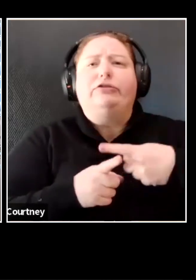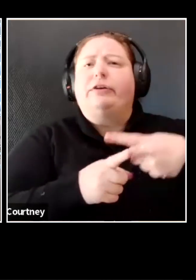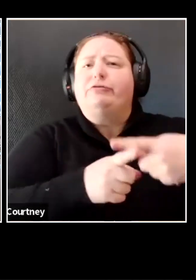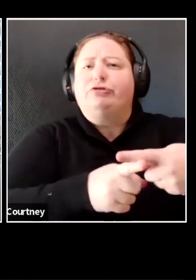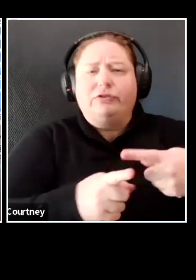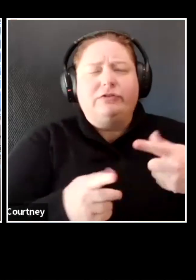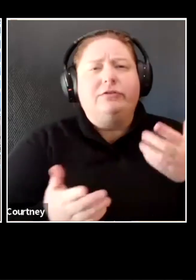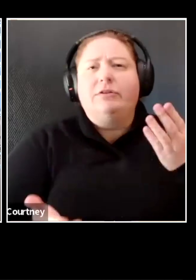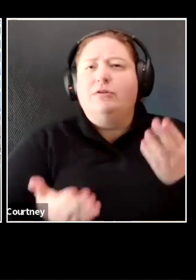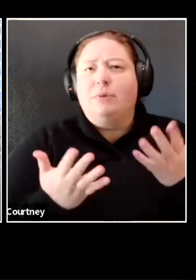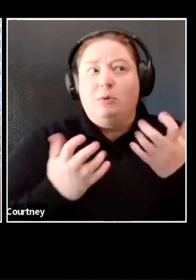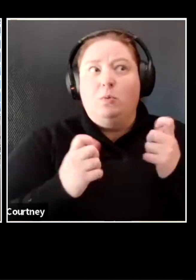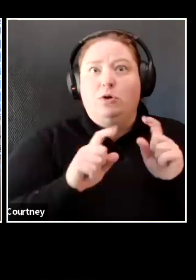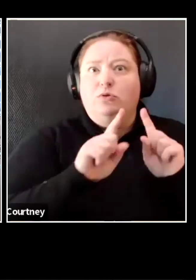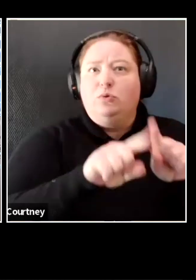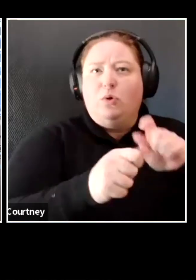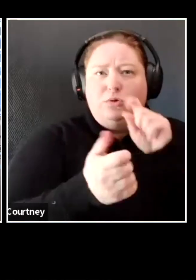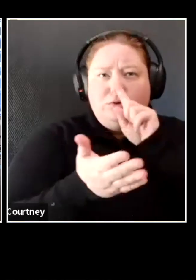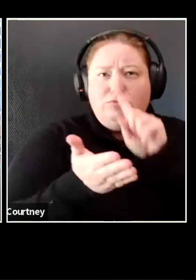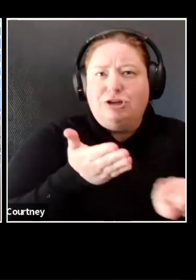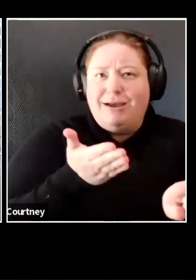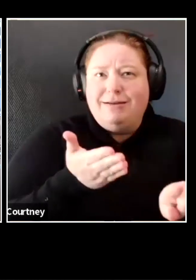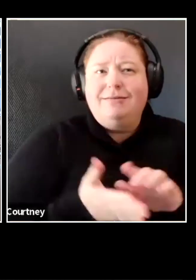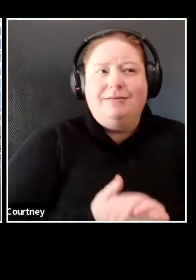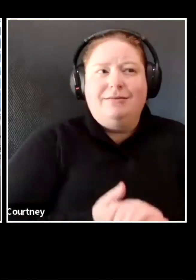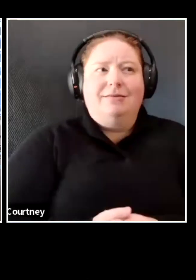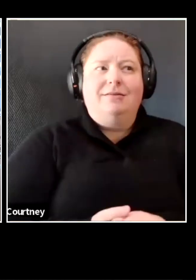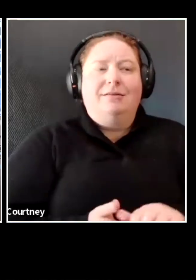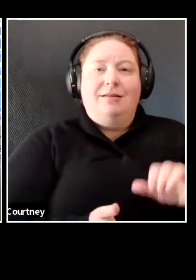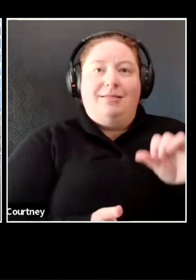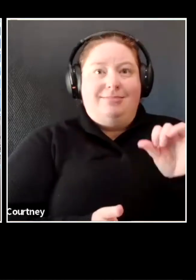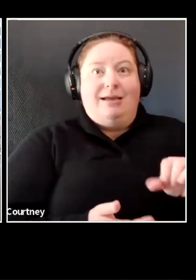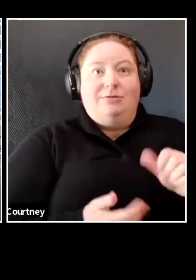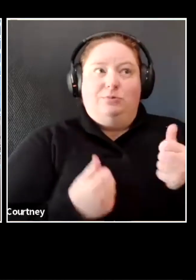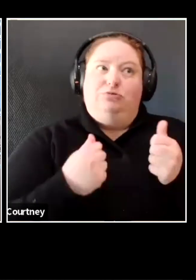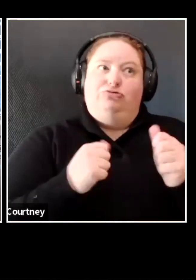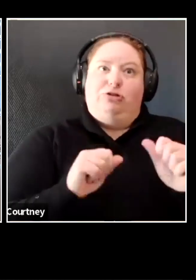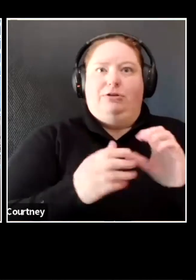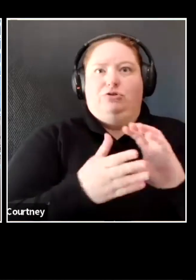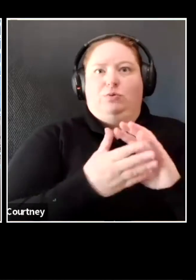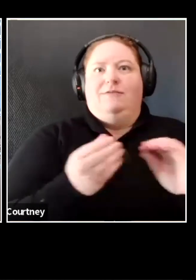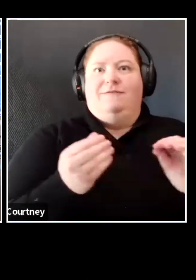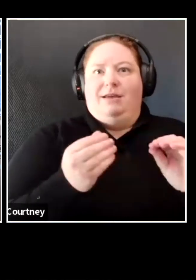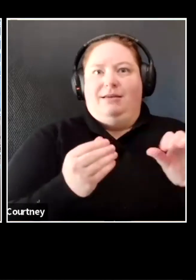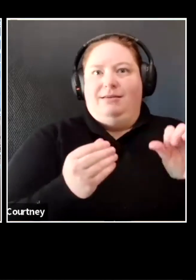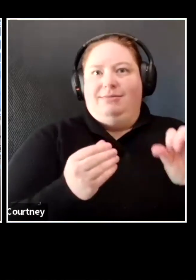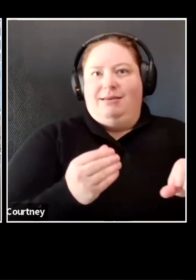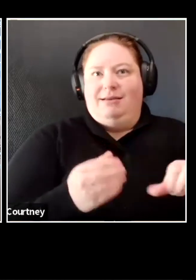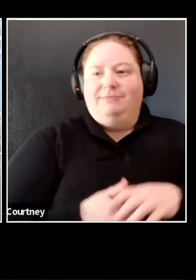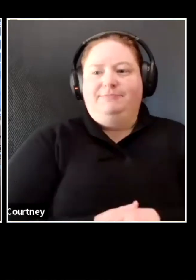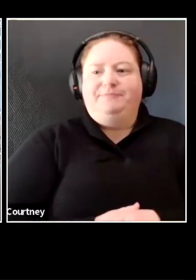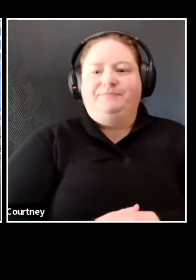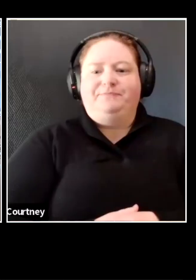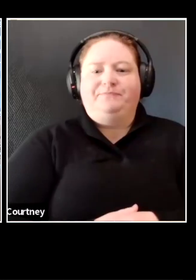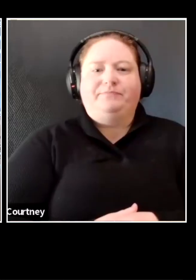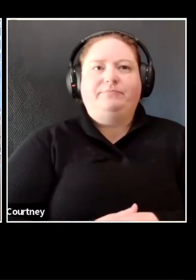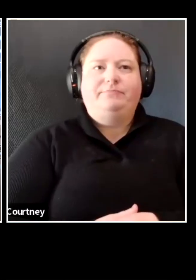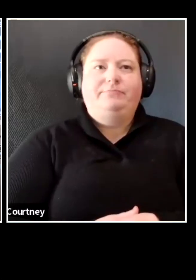to go to to check, that's what that was trying to convey. Um, based on this thing that I'm about